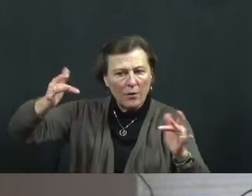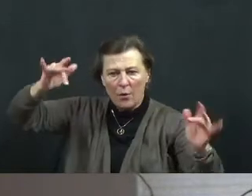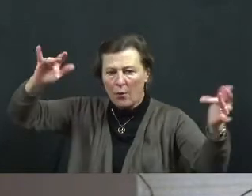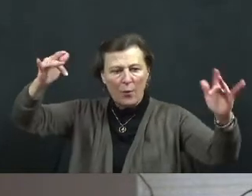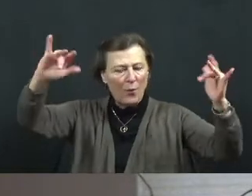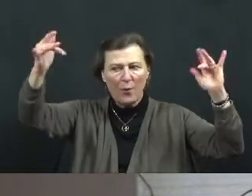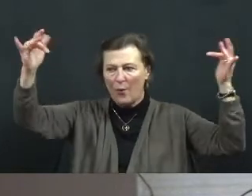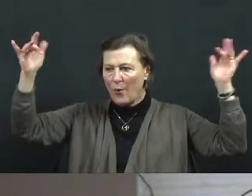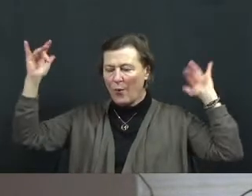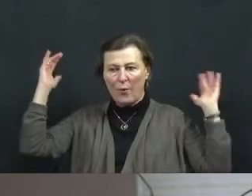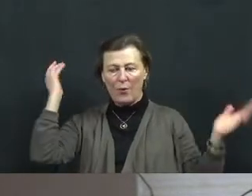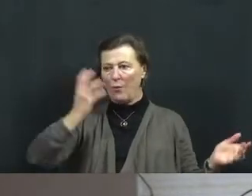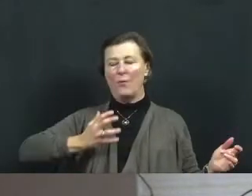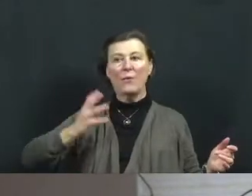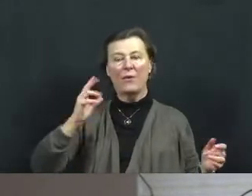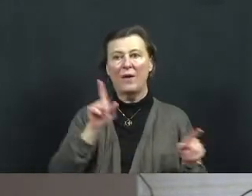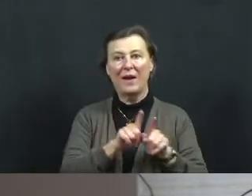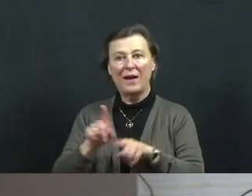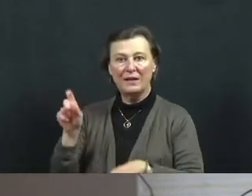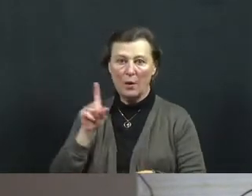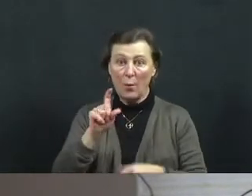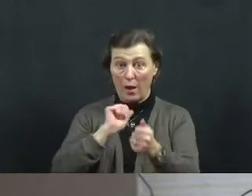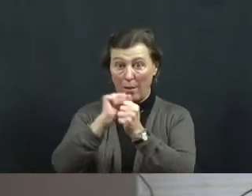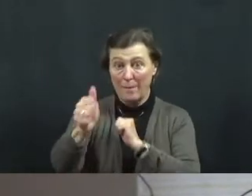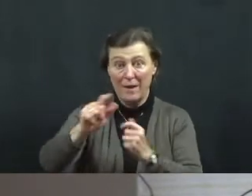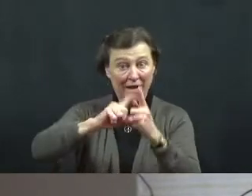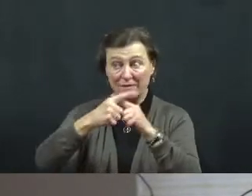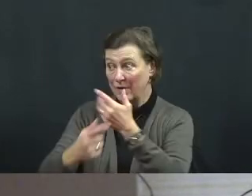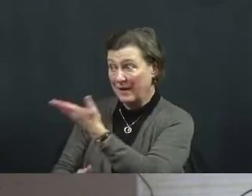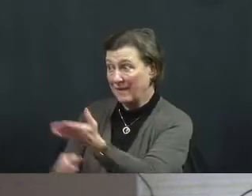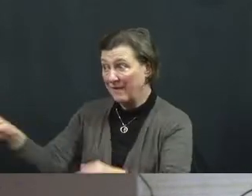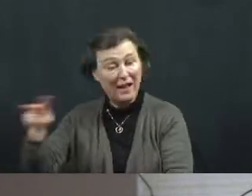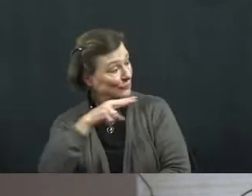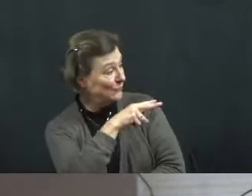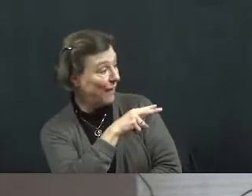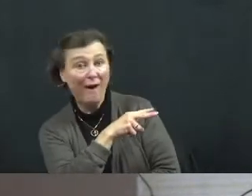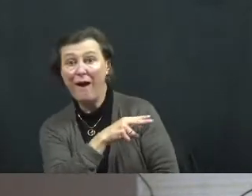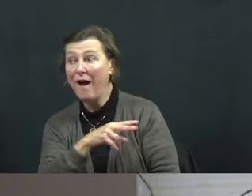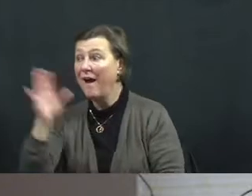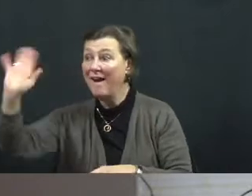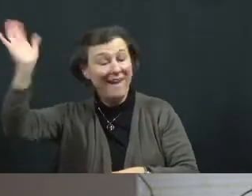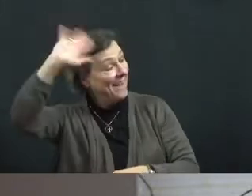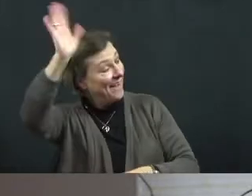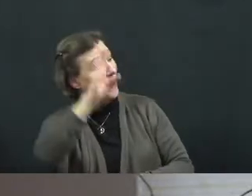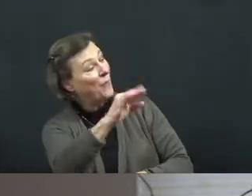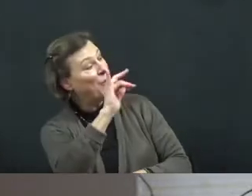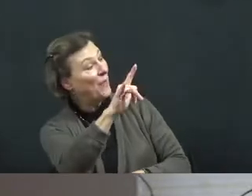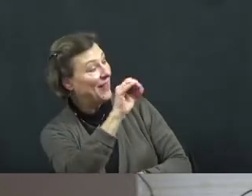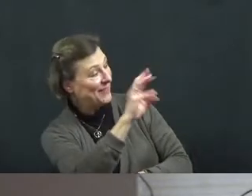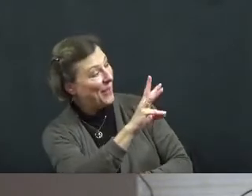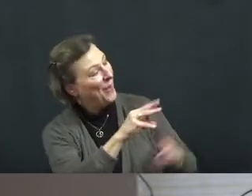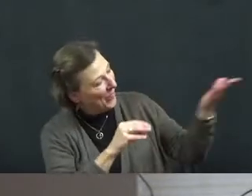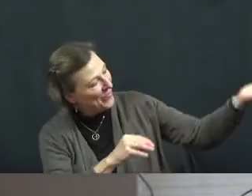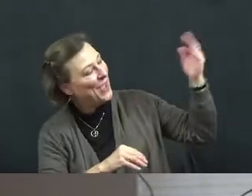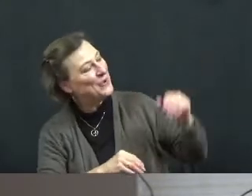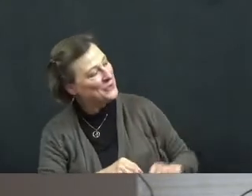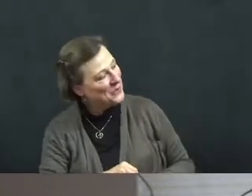And, as Willow walked past his friends, they saw him and they called out, “Willow there you are.